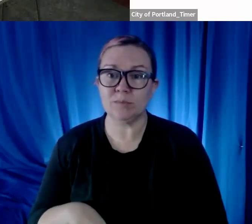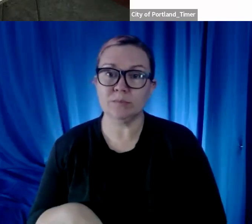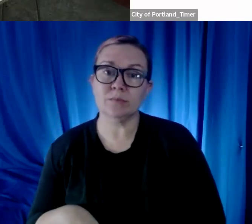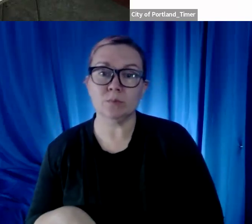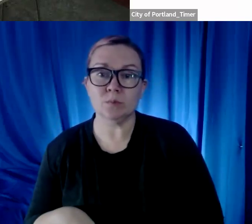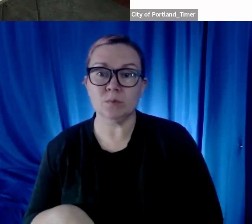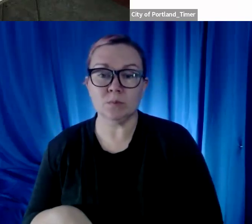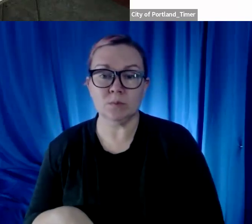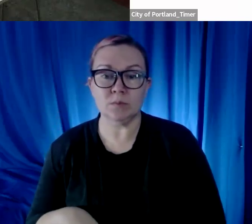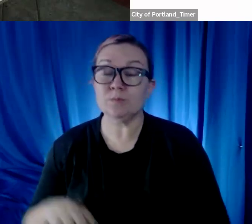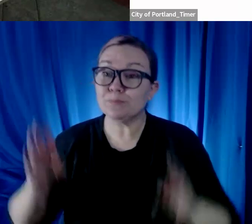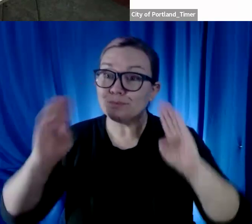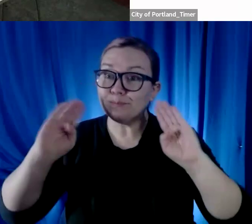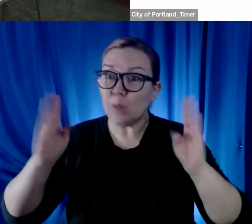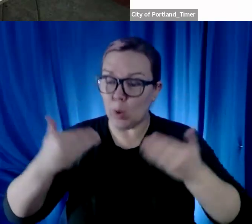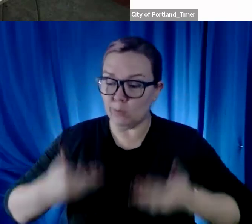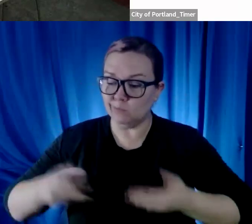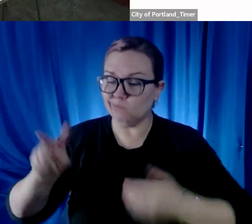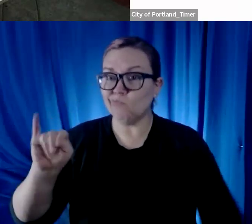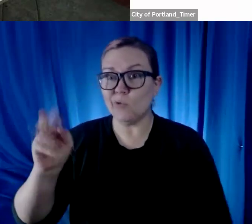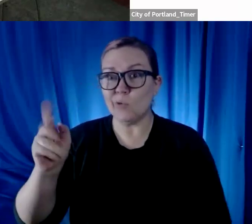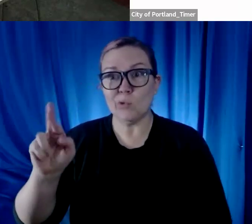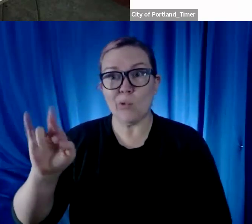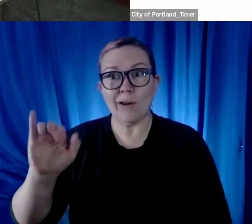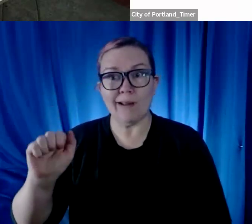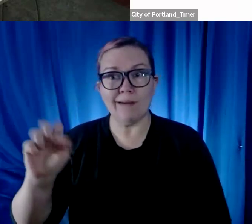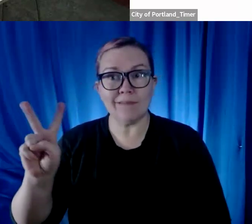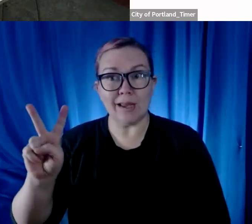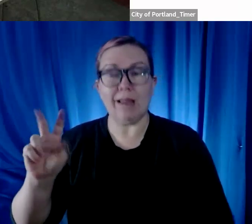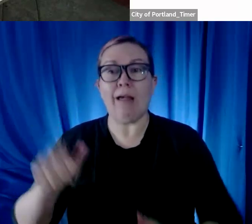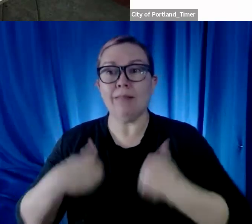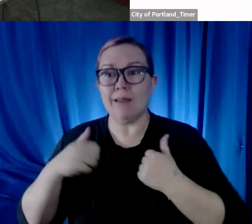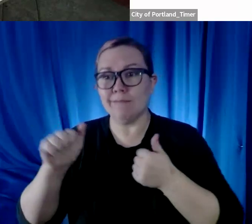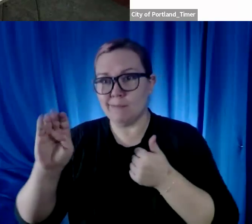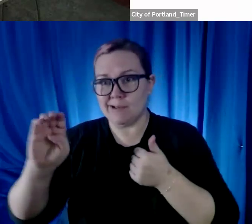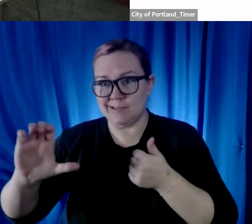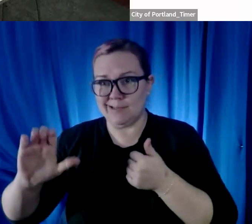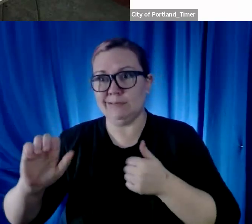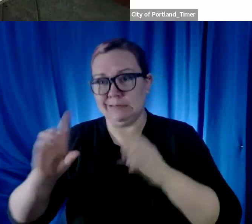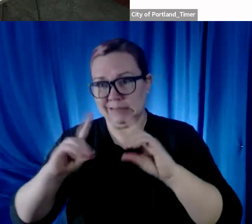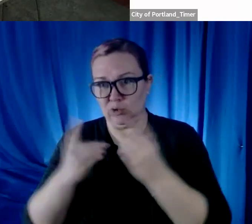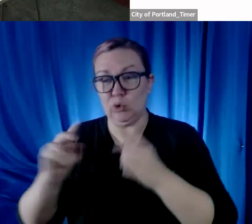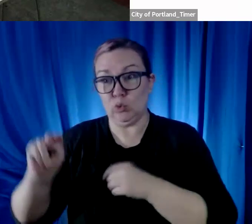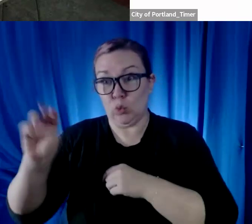Hello, my name is Victoria Baia. I live in the Alphabet District in Northwest and I'm speaking on my own behalf.